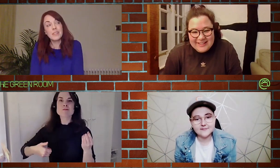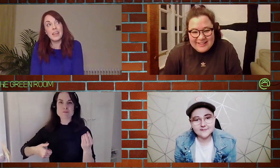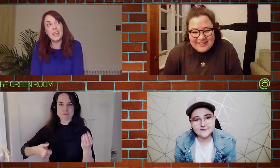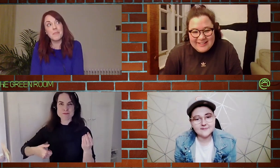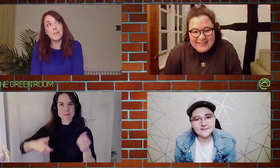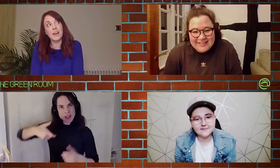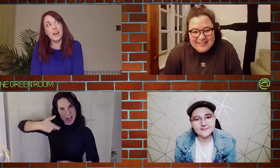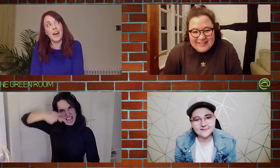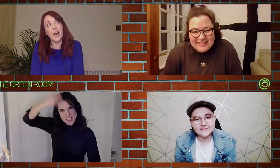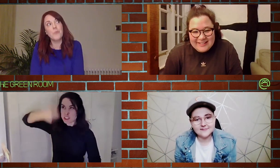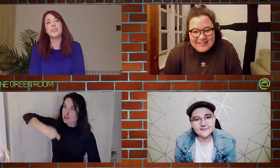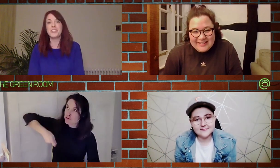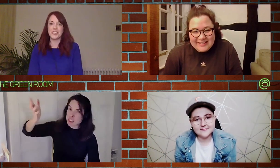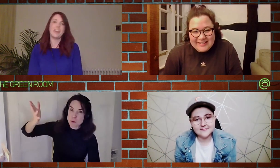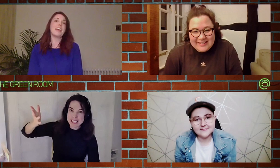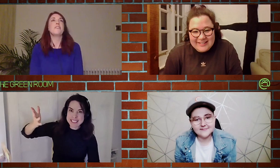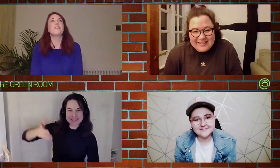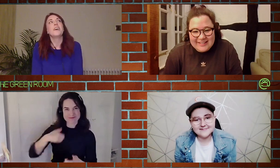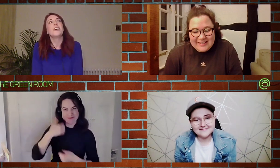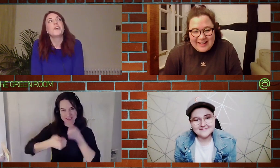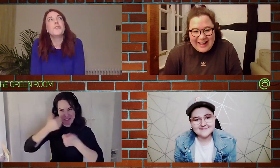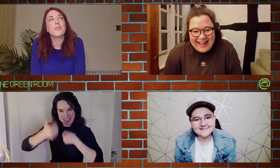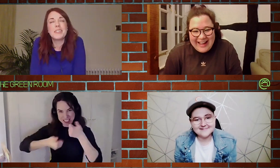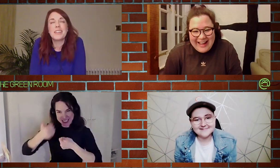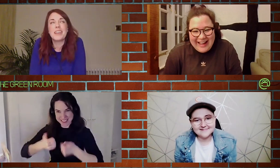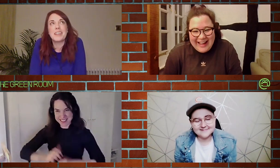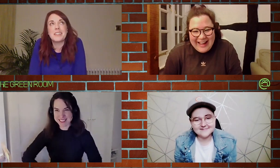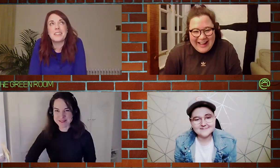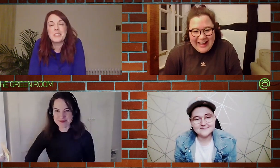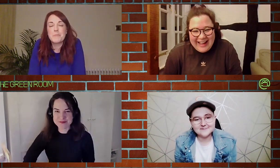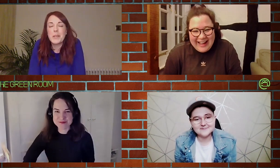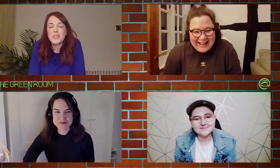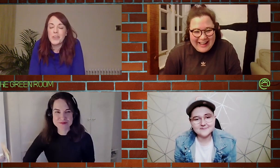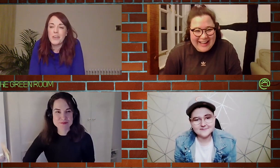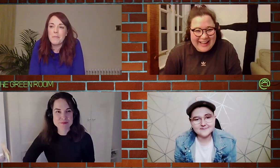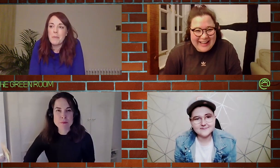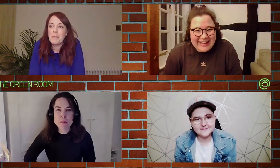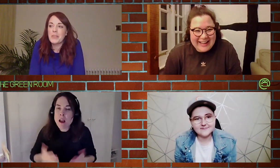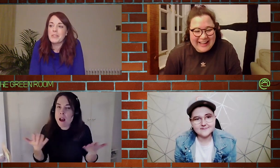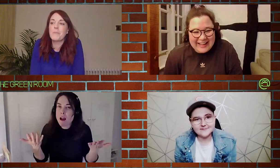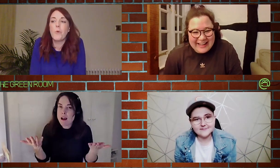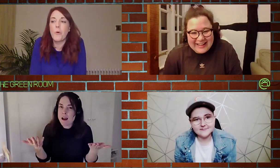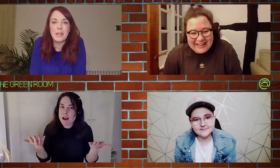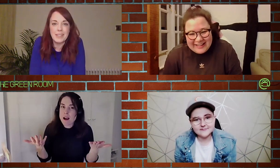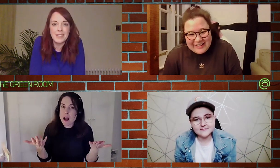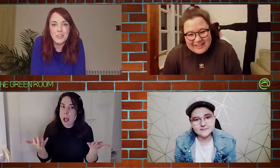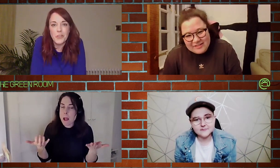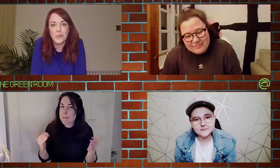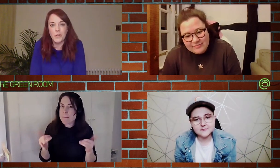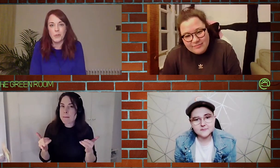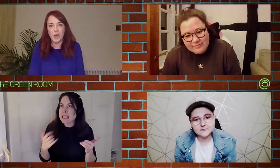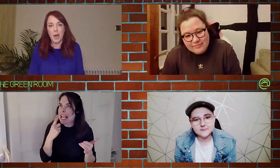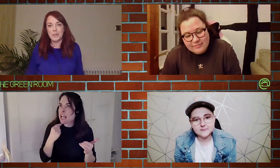I wonder if you can speak to... maybe there's a moment throughout your drama